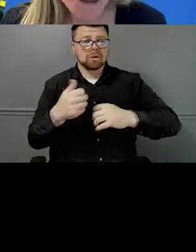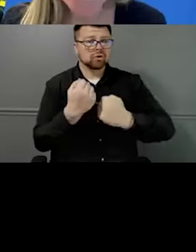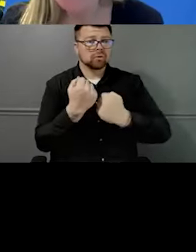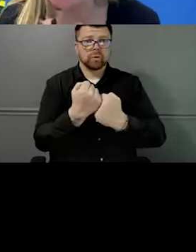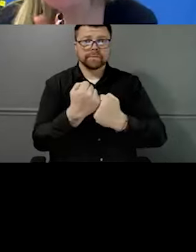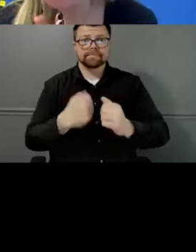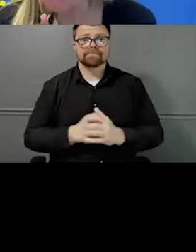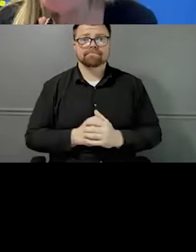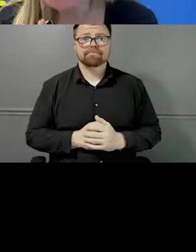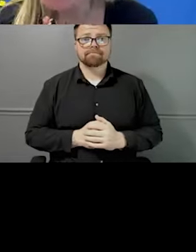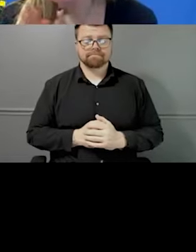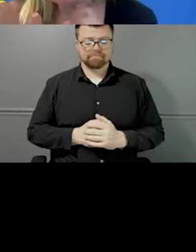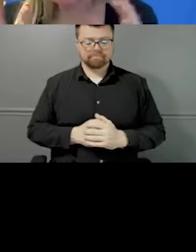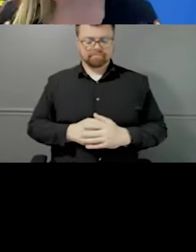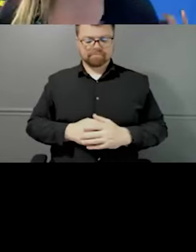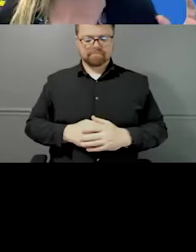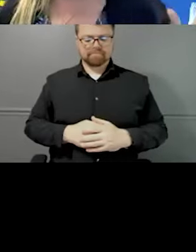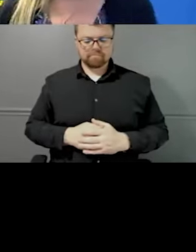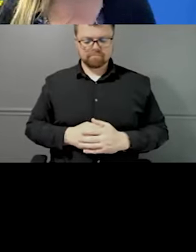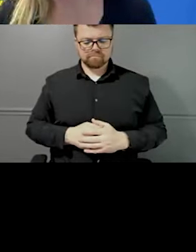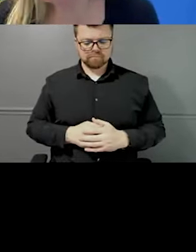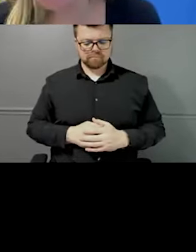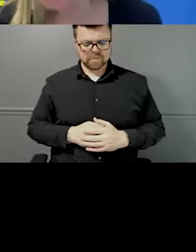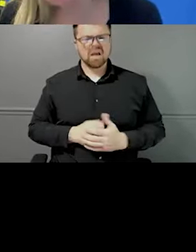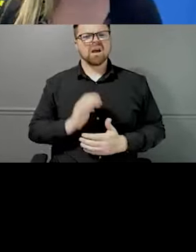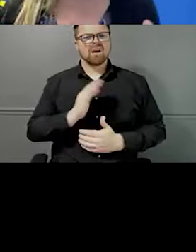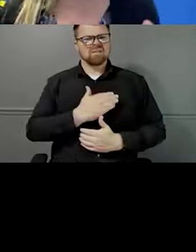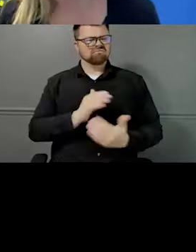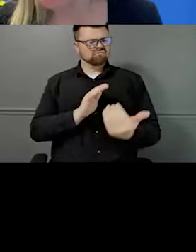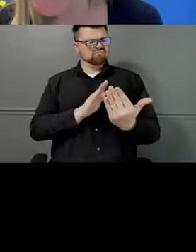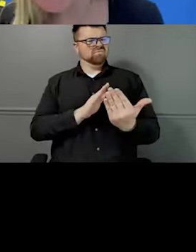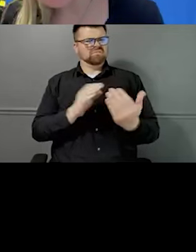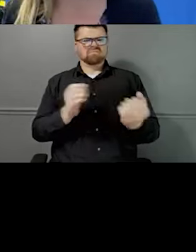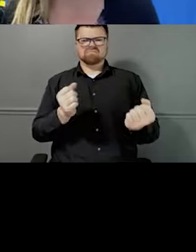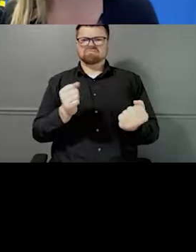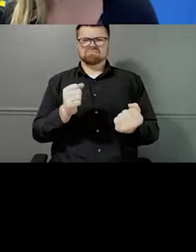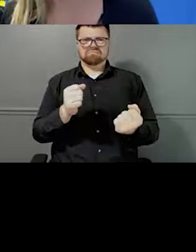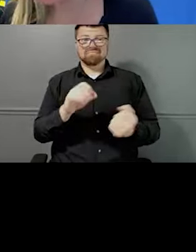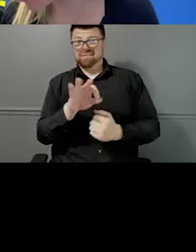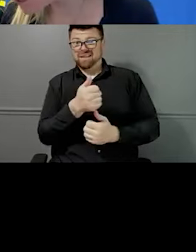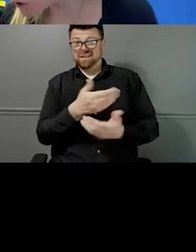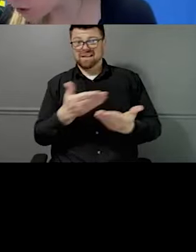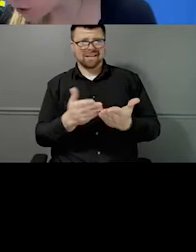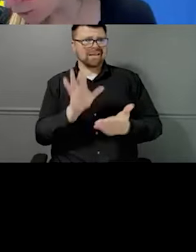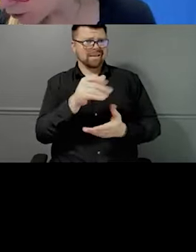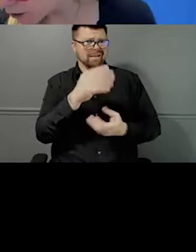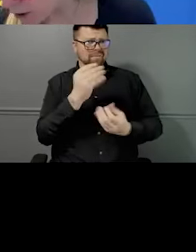We believe of anything, this definitely demonstrates our desire